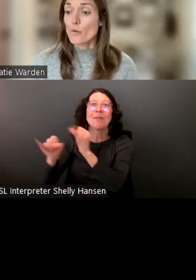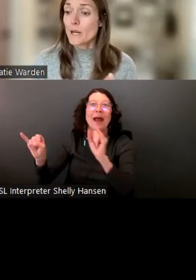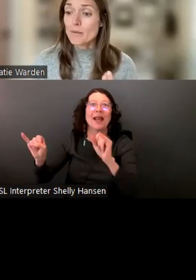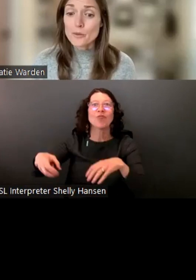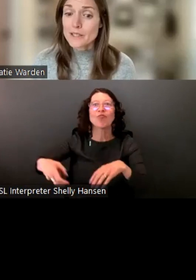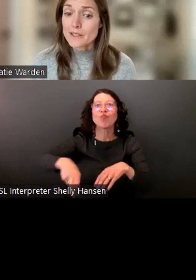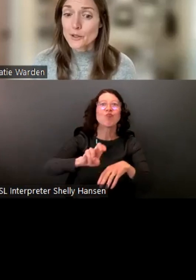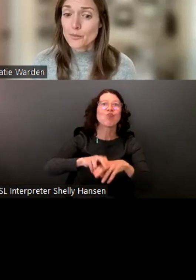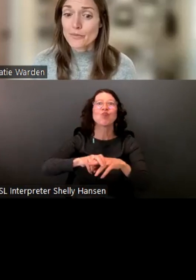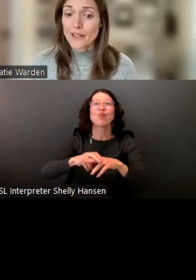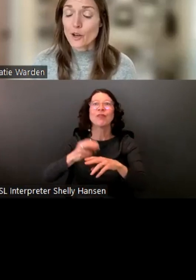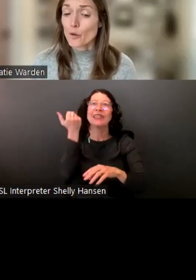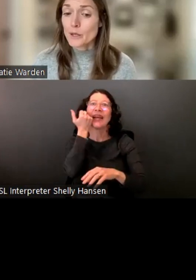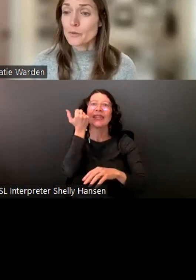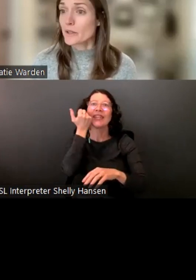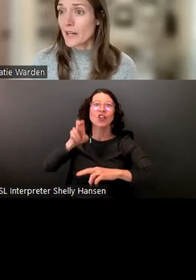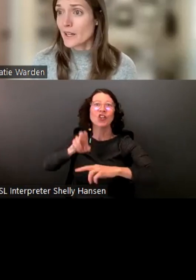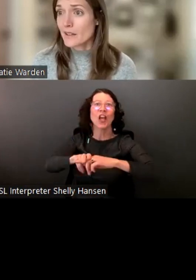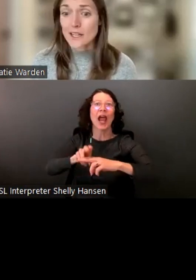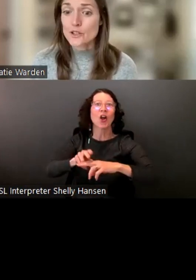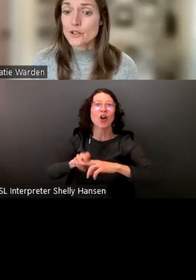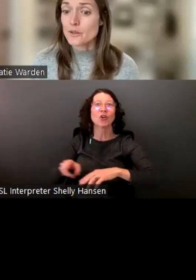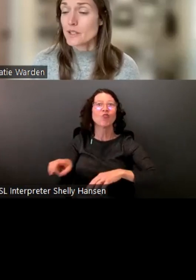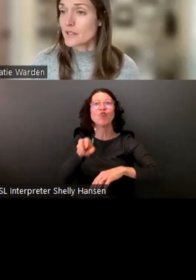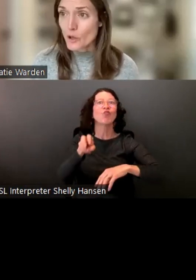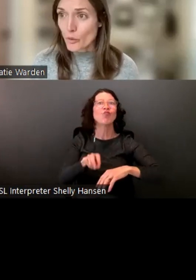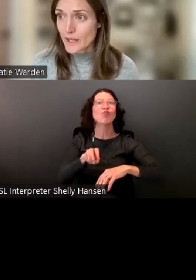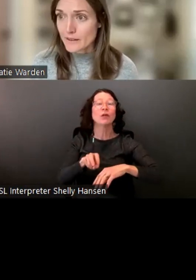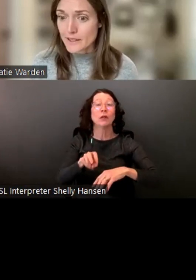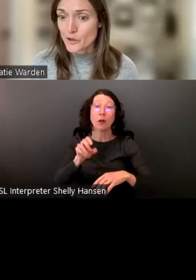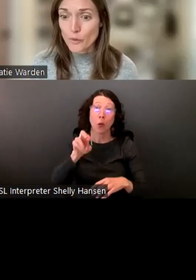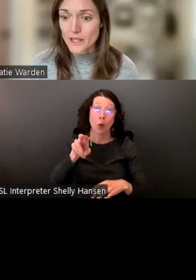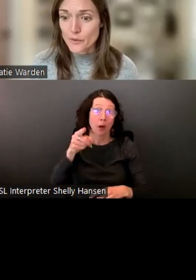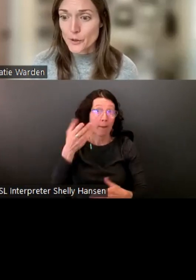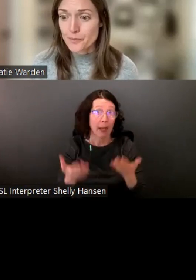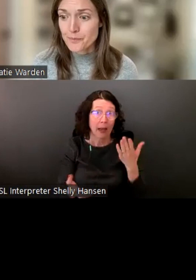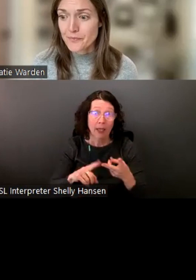or maybe we assume that all people can and do sit quietly in a waiting room.